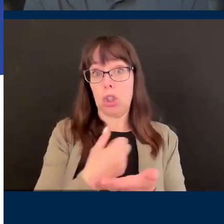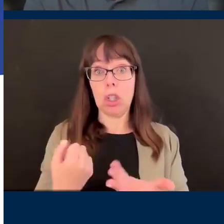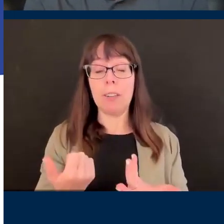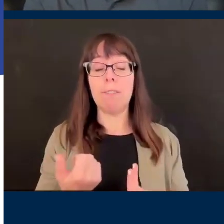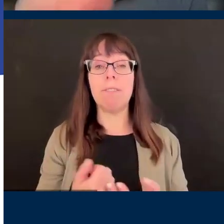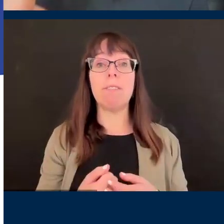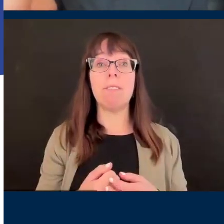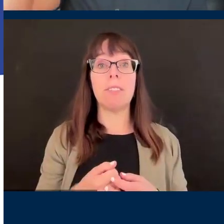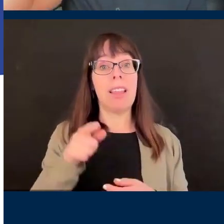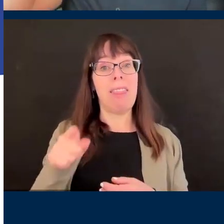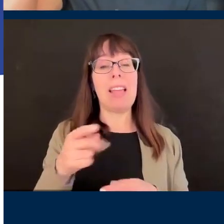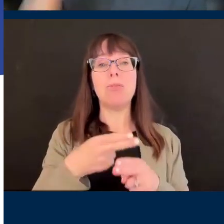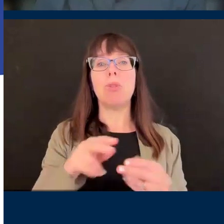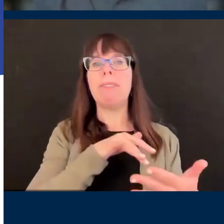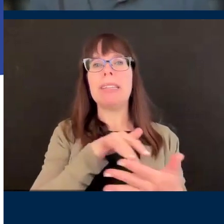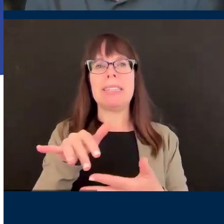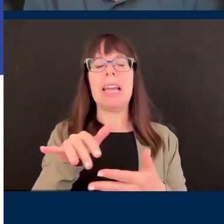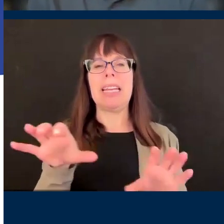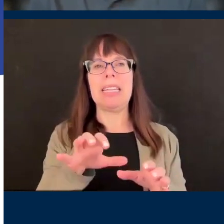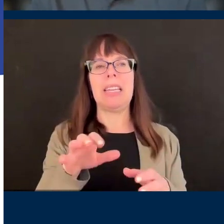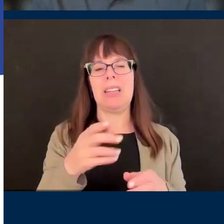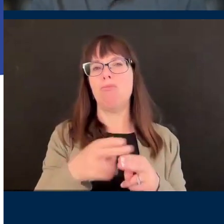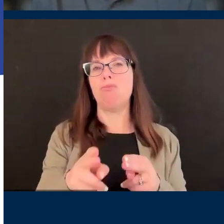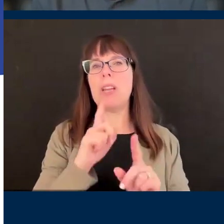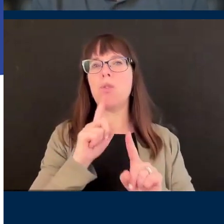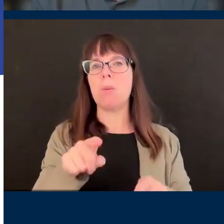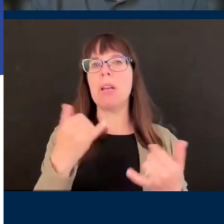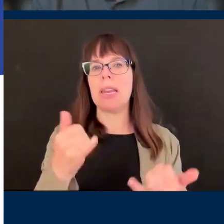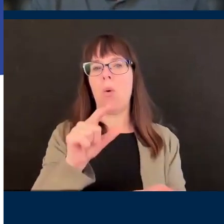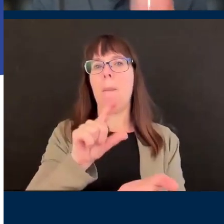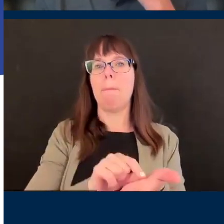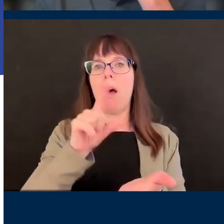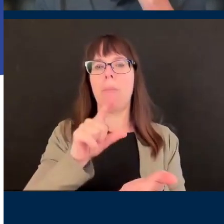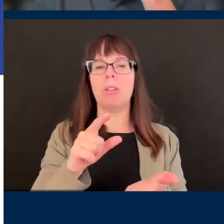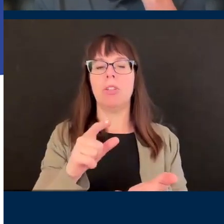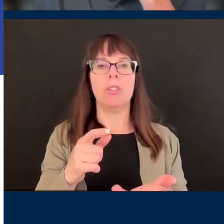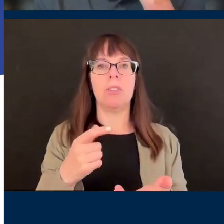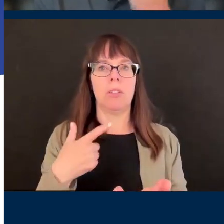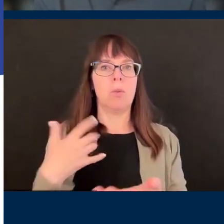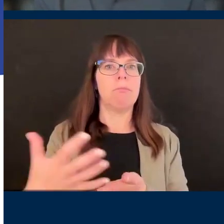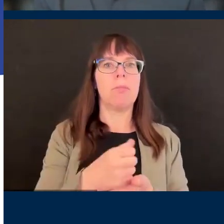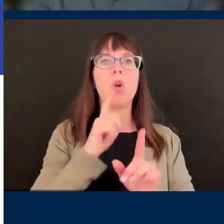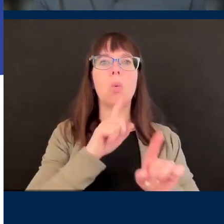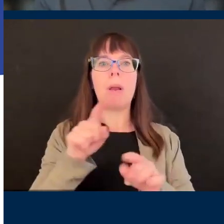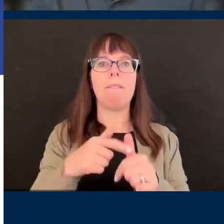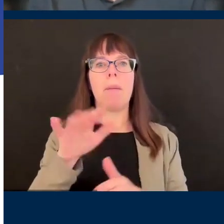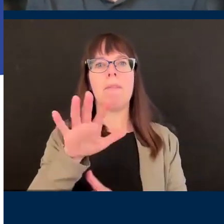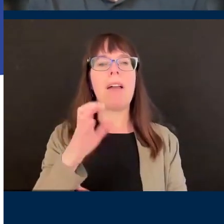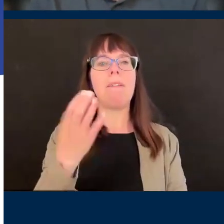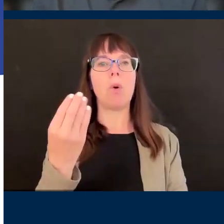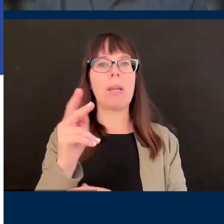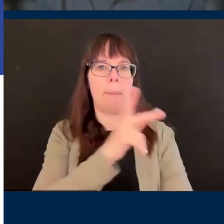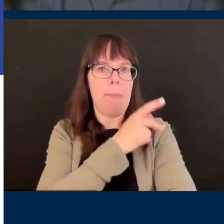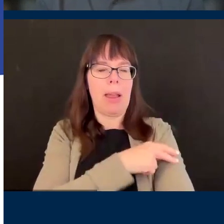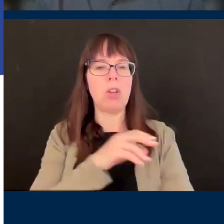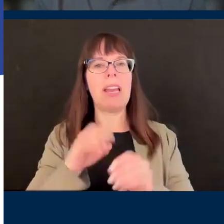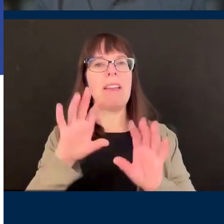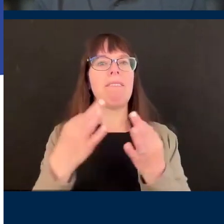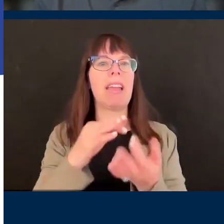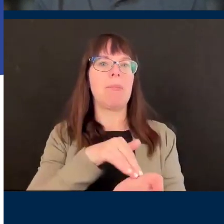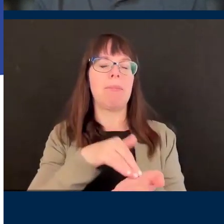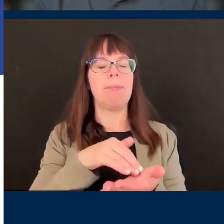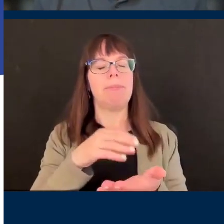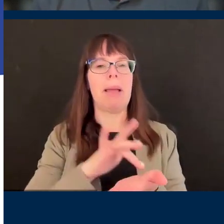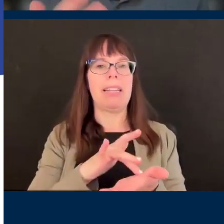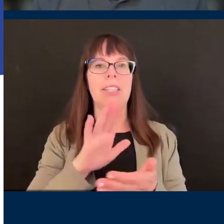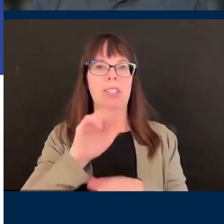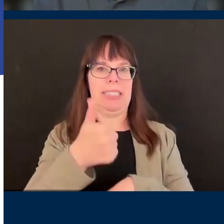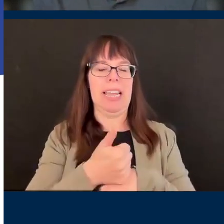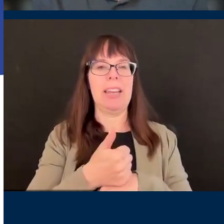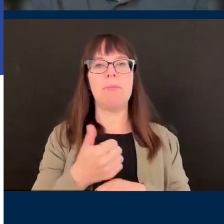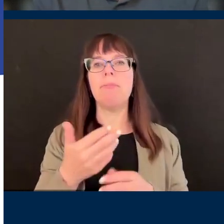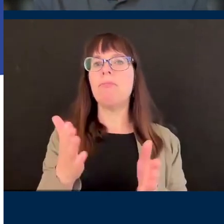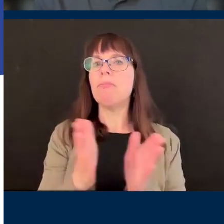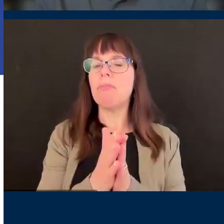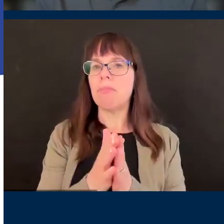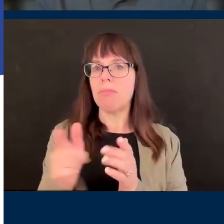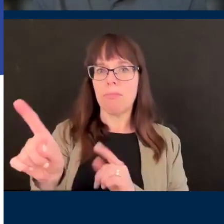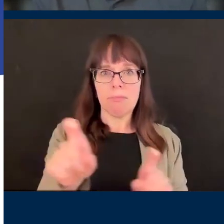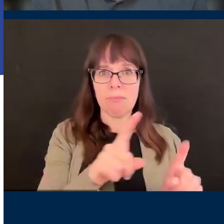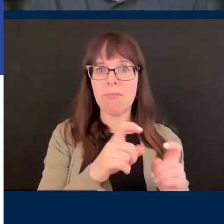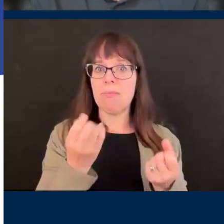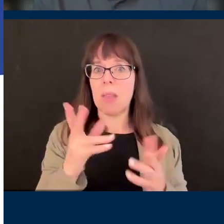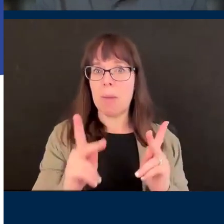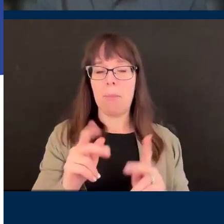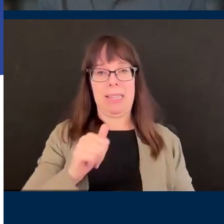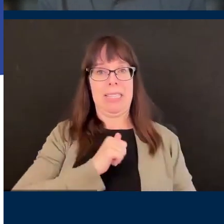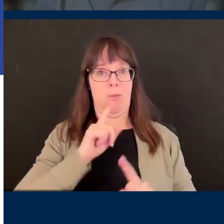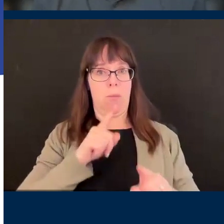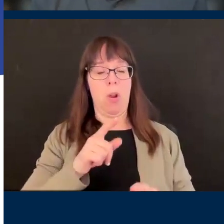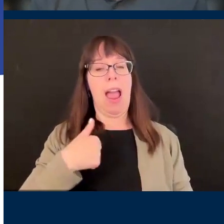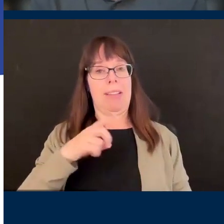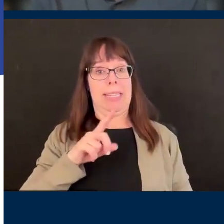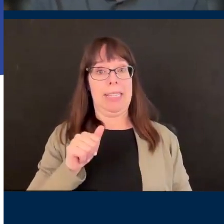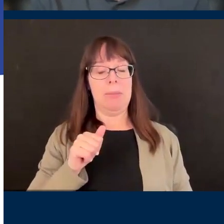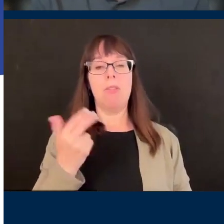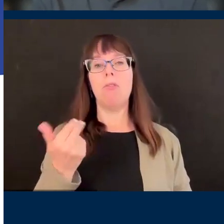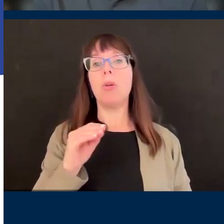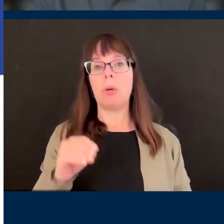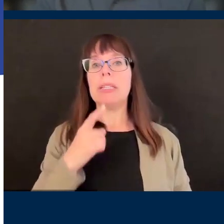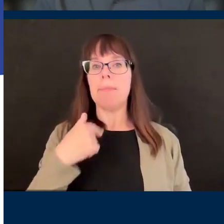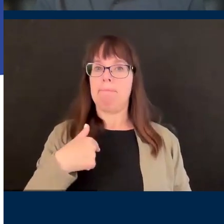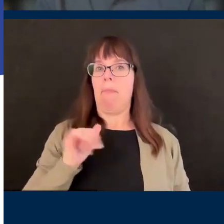In this brief study that we did, it's a brief report that's now published, we gathered responses from 514 patients in the primary care setting. Just to get a sense of how many people self-report having a disability and 13% said, I have a disability